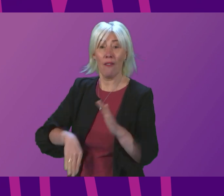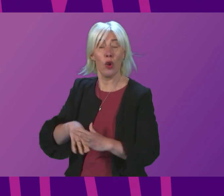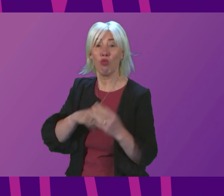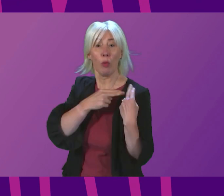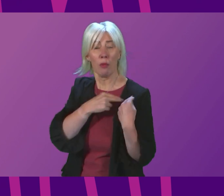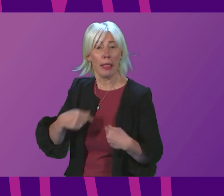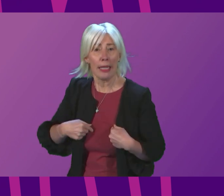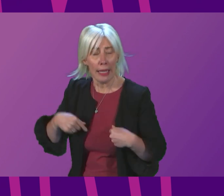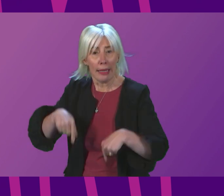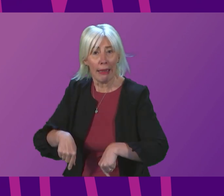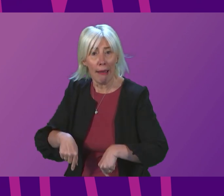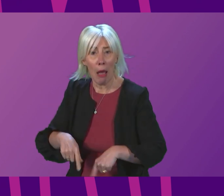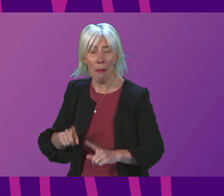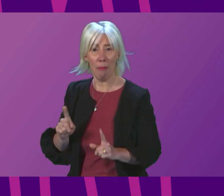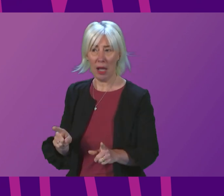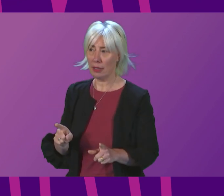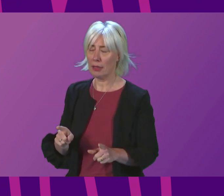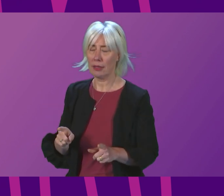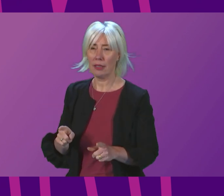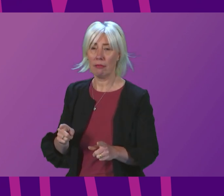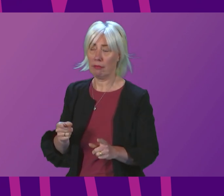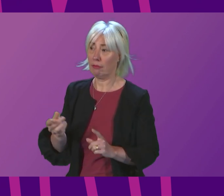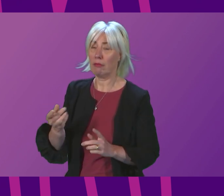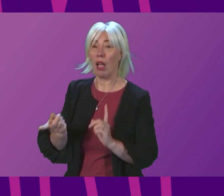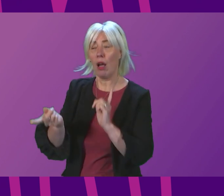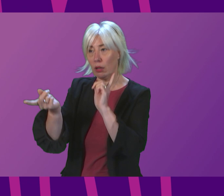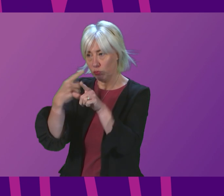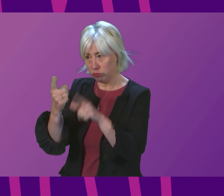I come to the questions—let me answer them one by one.